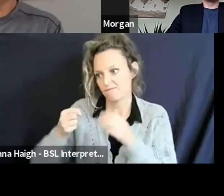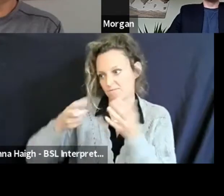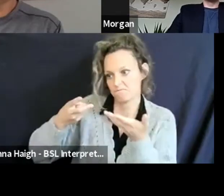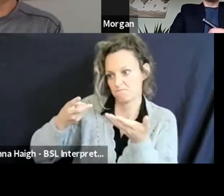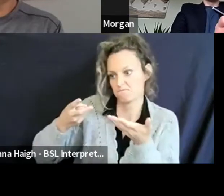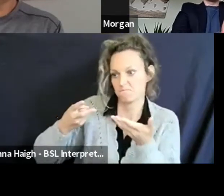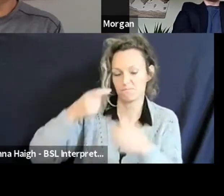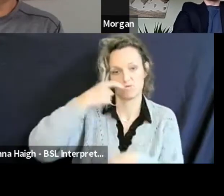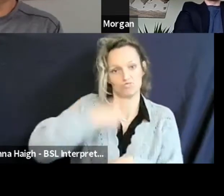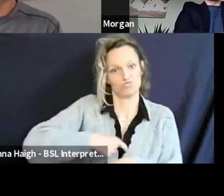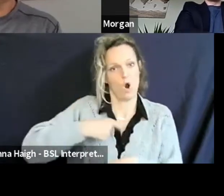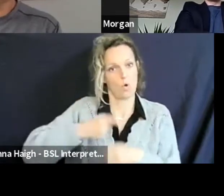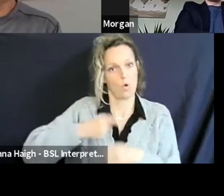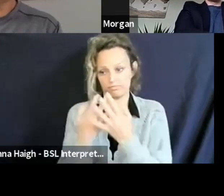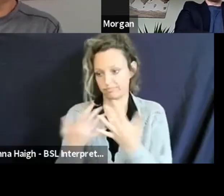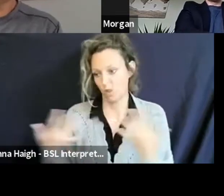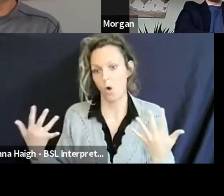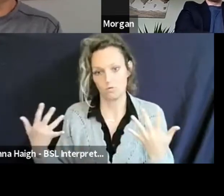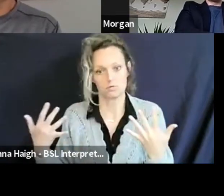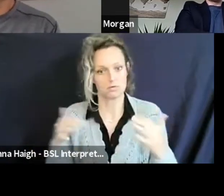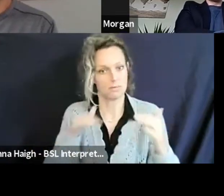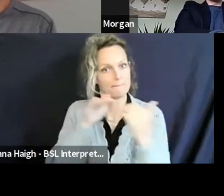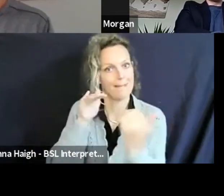Because they have 24 professions, HMRC have roles that can suit most people.